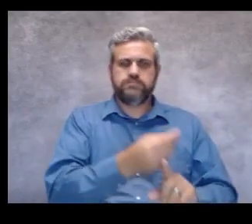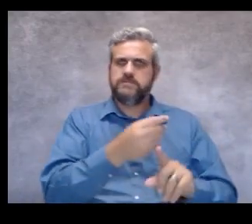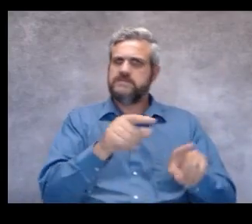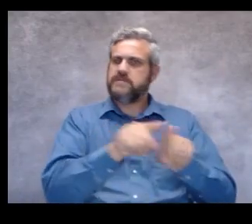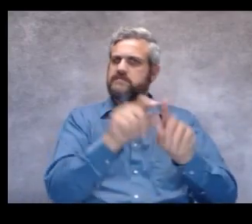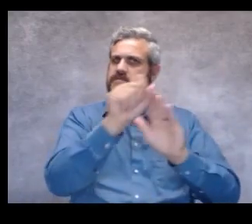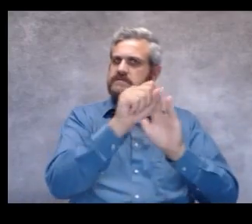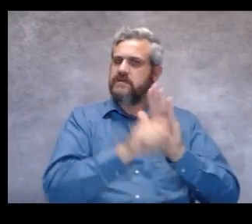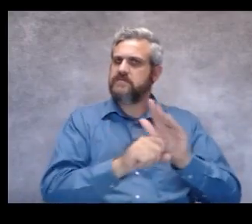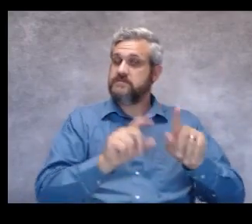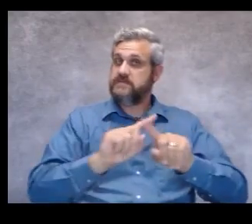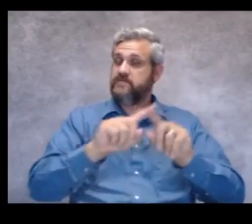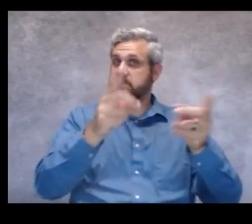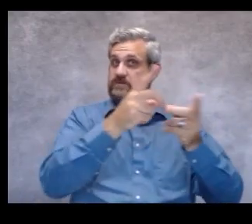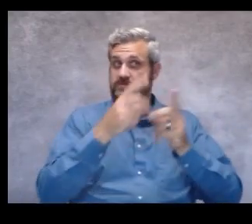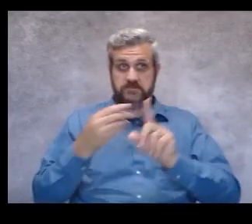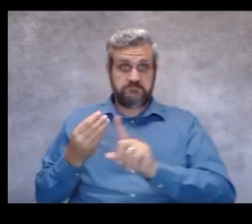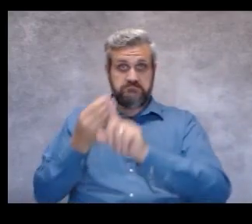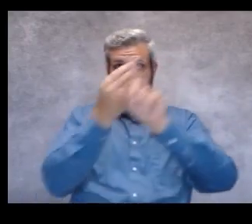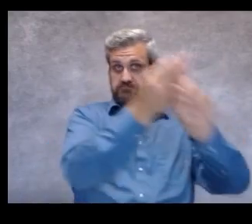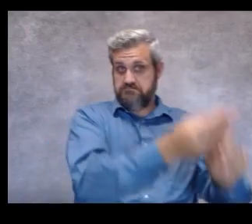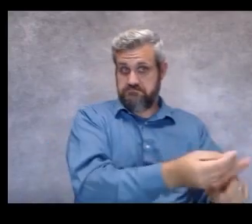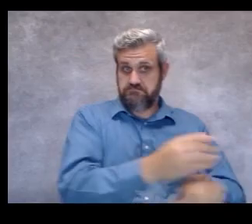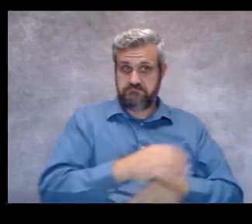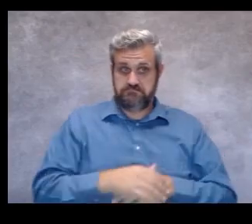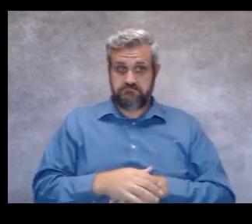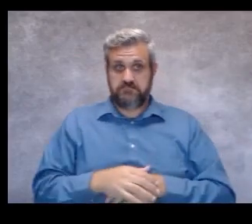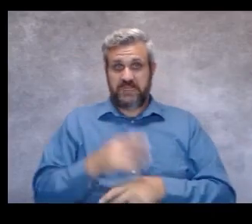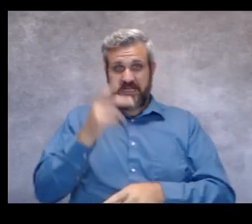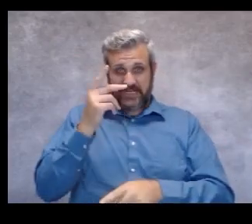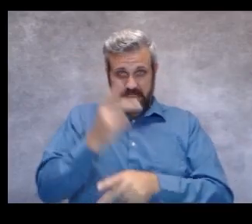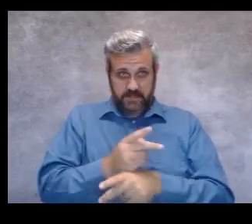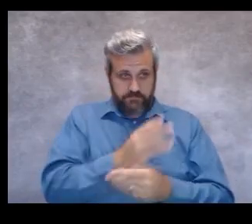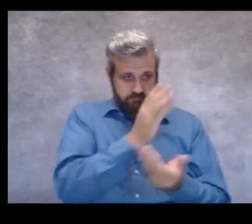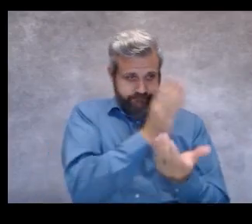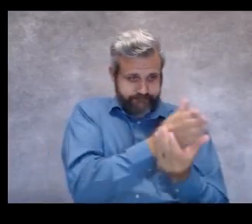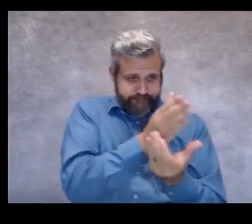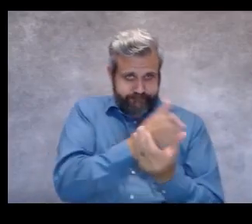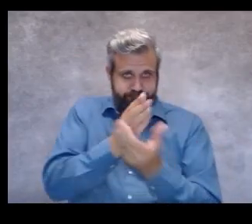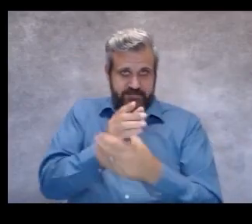state or different districts. It keeps a chronic chronological record of the